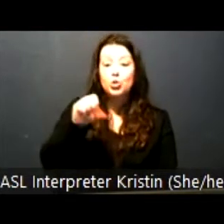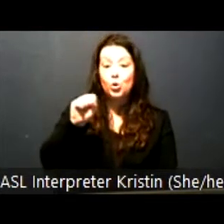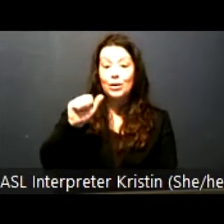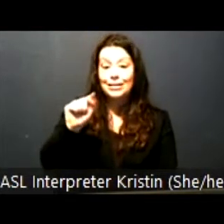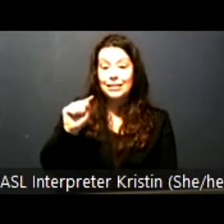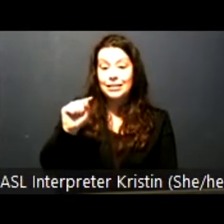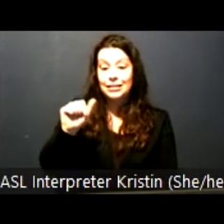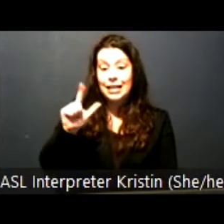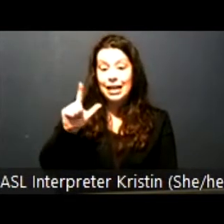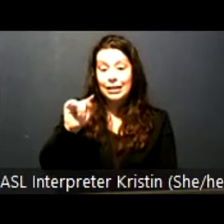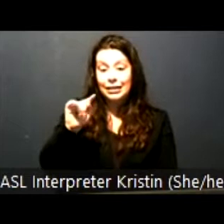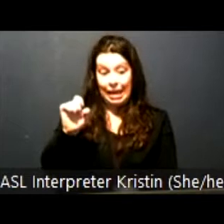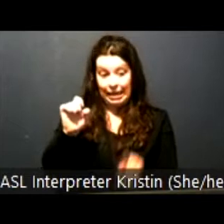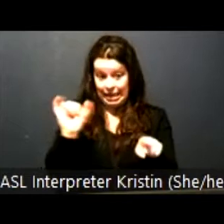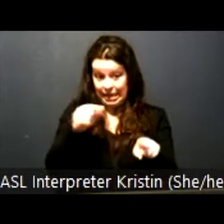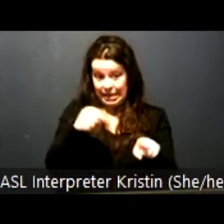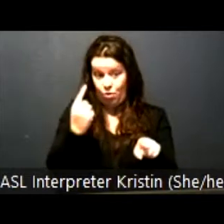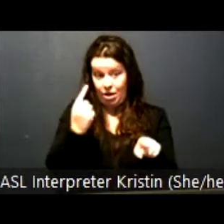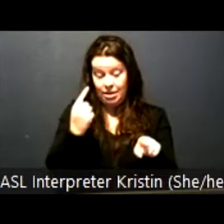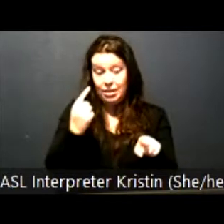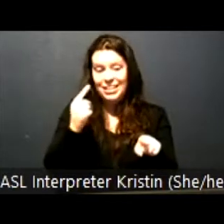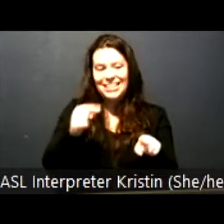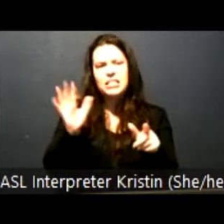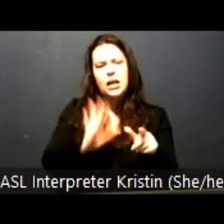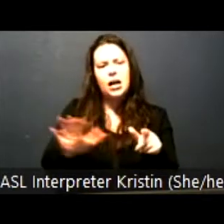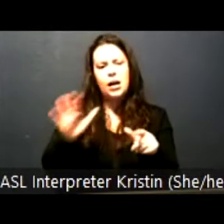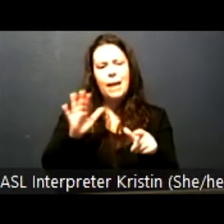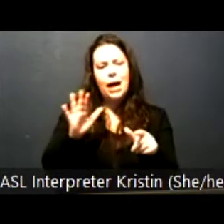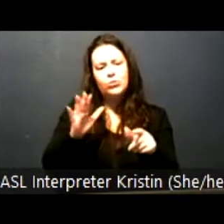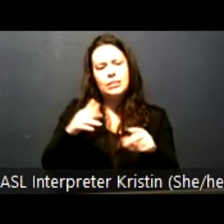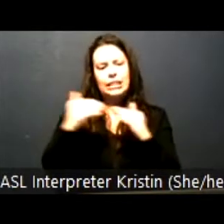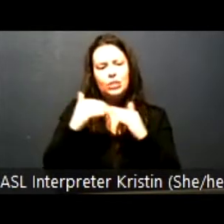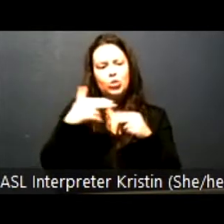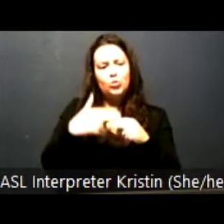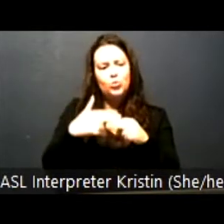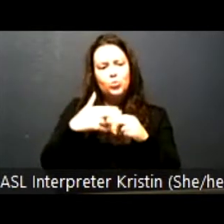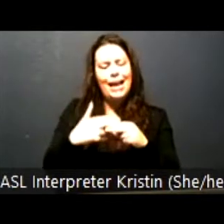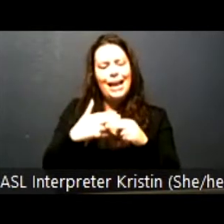this, this is what's shown, this is about the weight of a US nickel, so a nickel shown in the picture here.